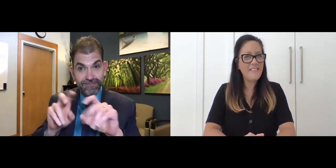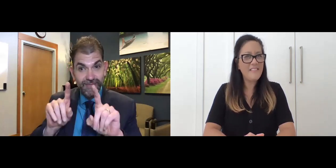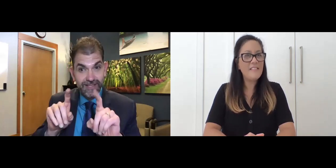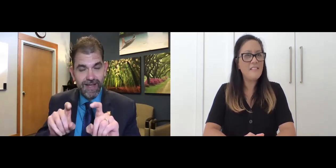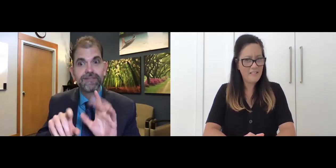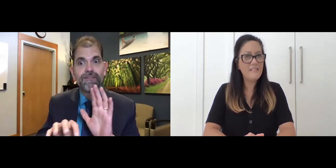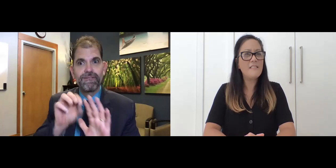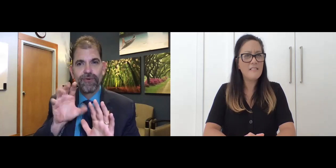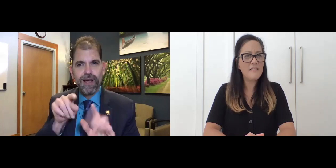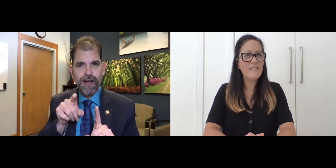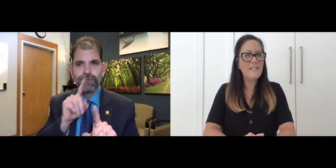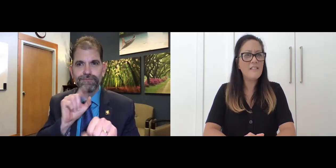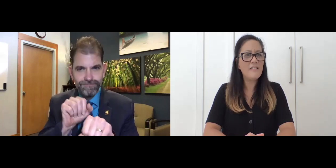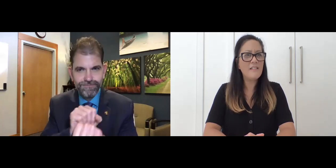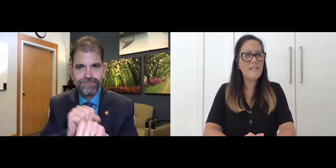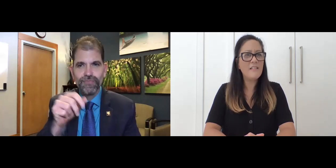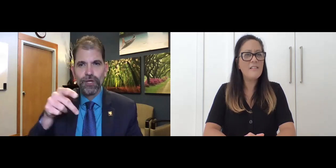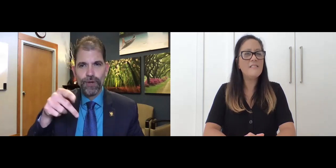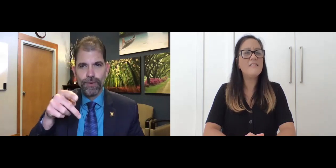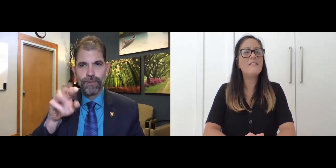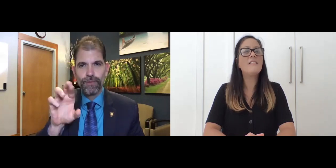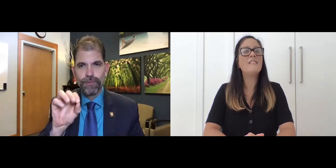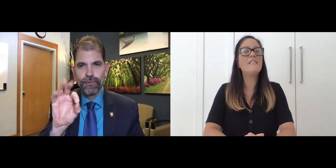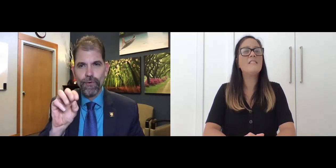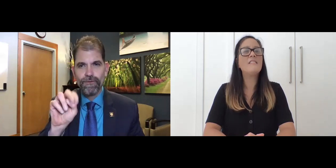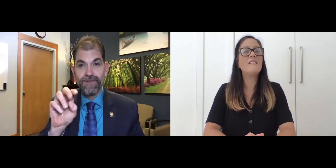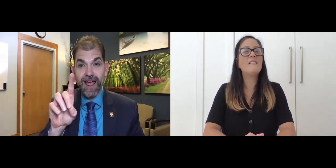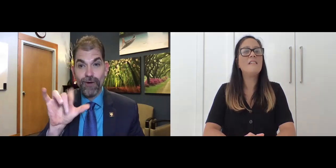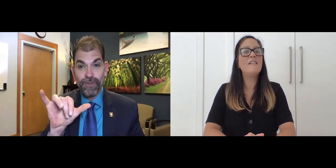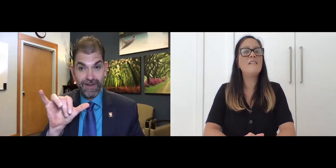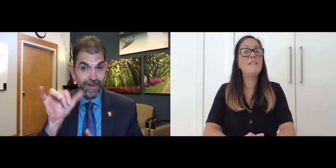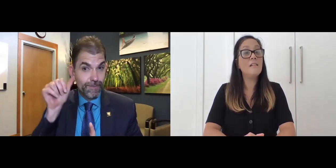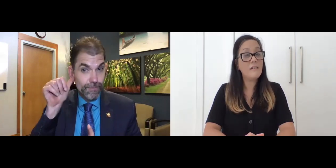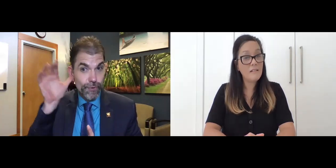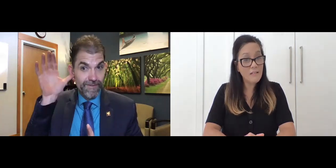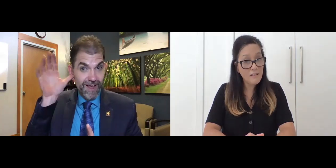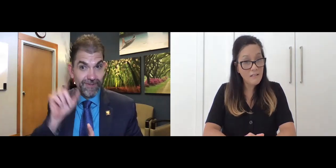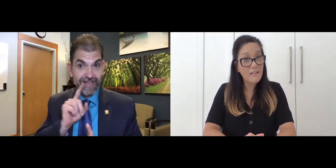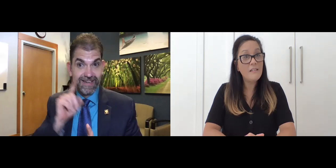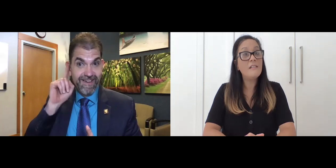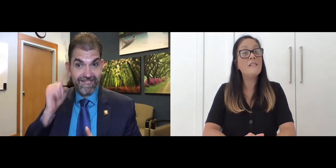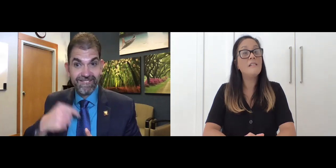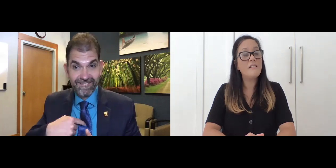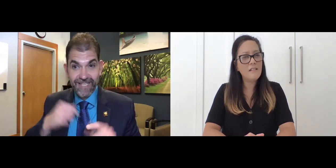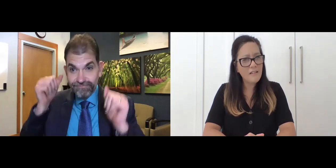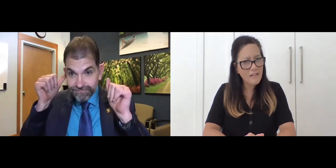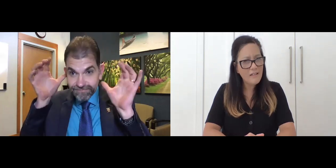and of course I was tested and they found out that I was profoundly deaf